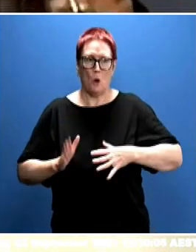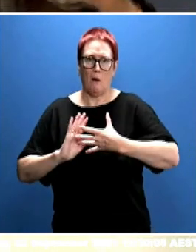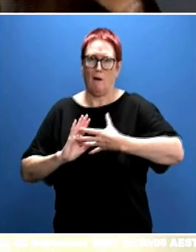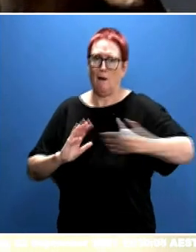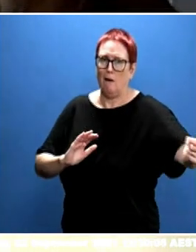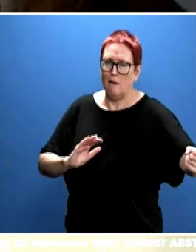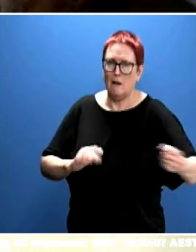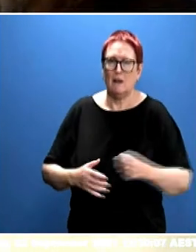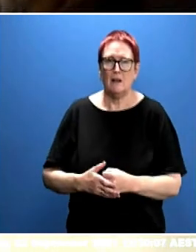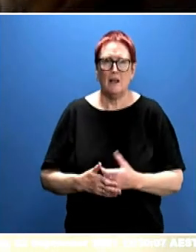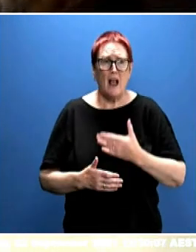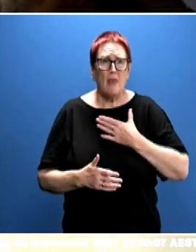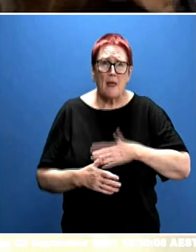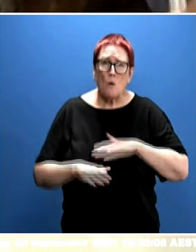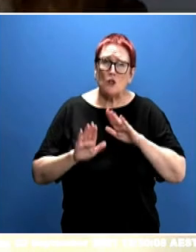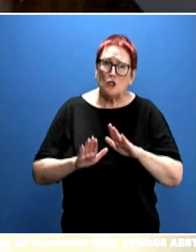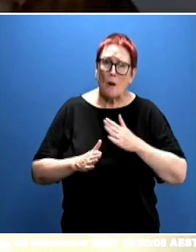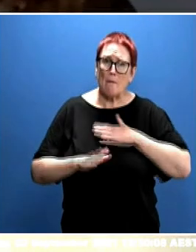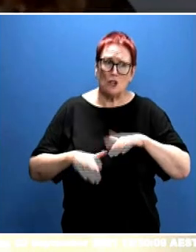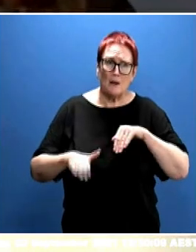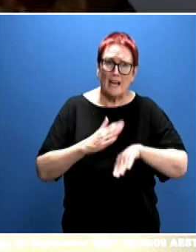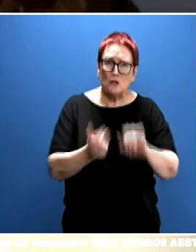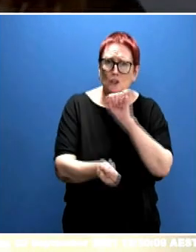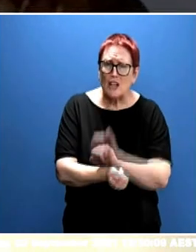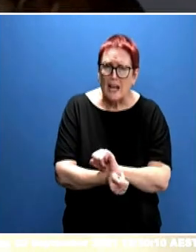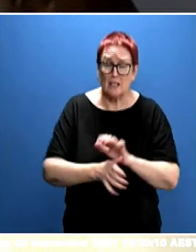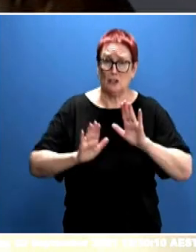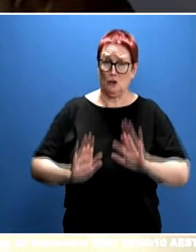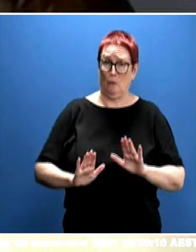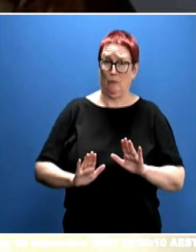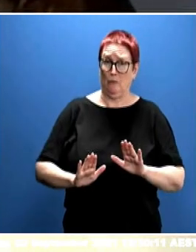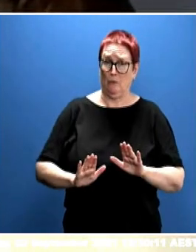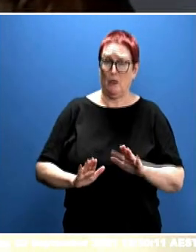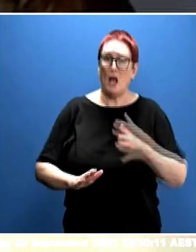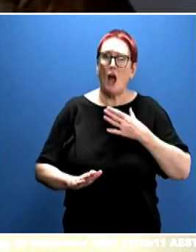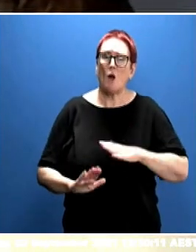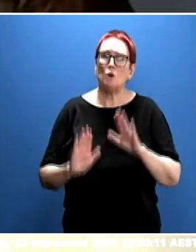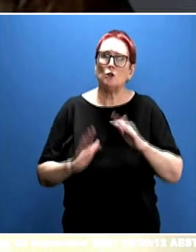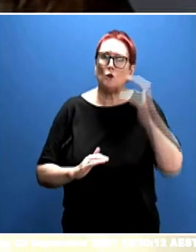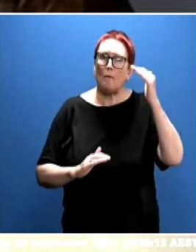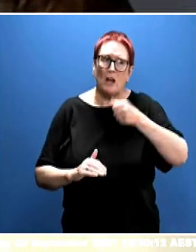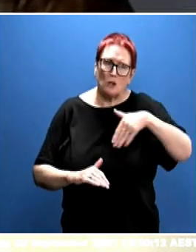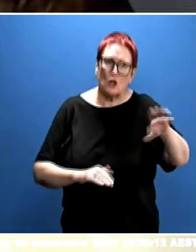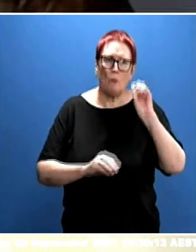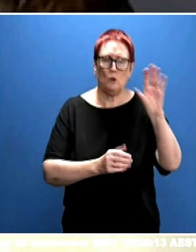They want to stop their kids going into juvenile detention and they want to stop adults going into jail. There's no doubt about that.